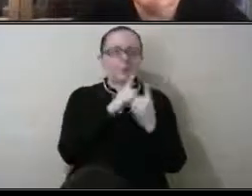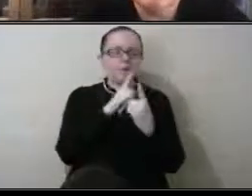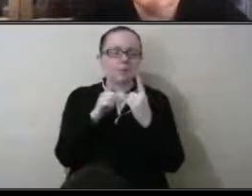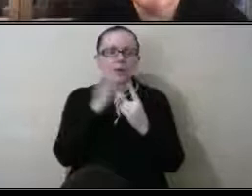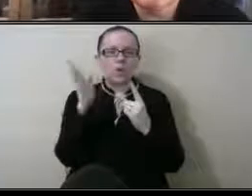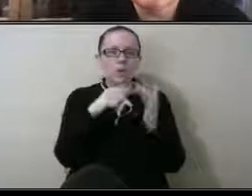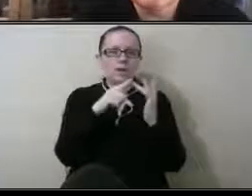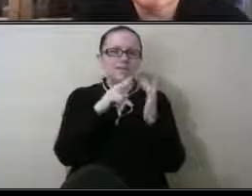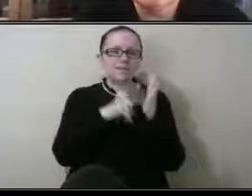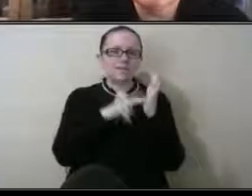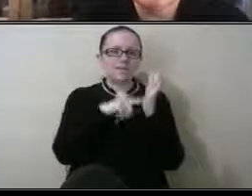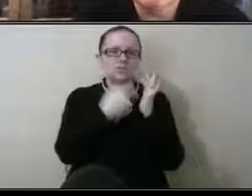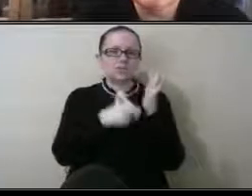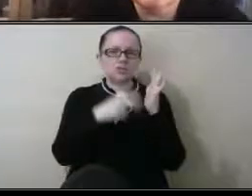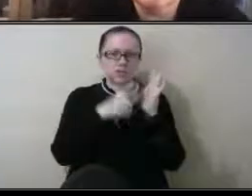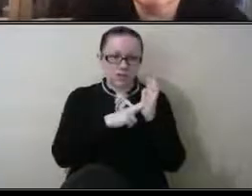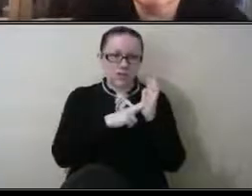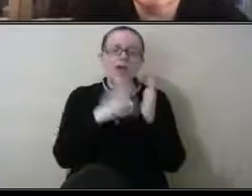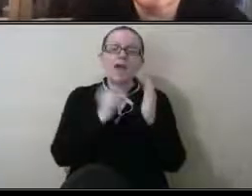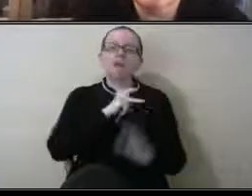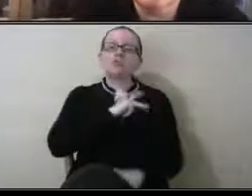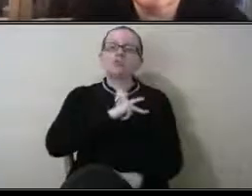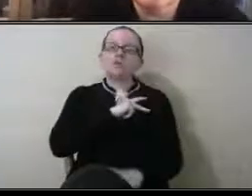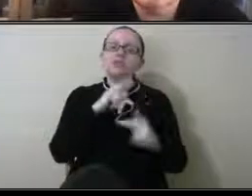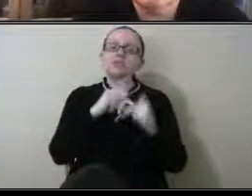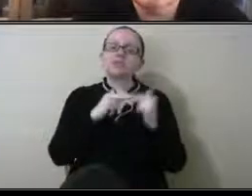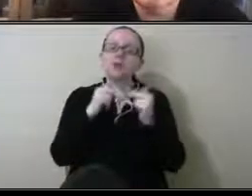some professional development sort of preparation employment training